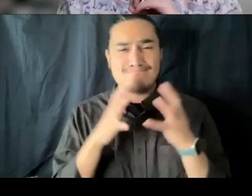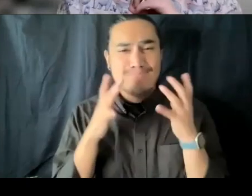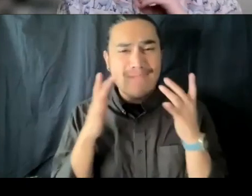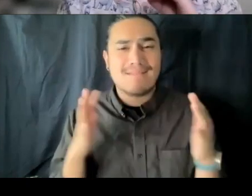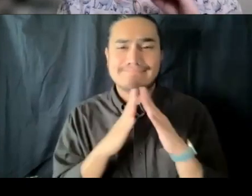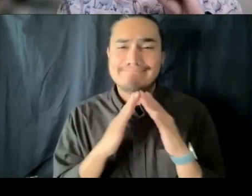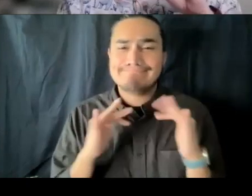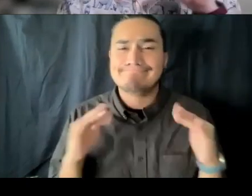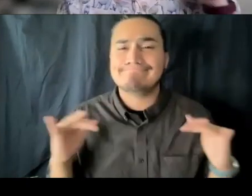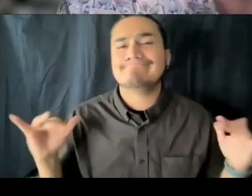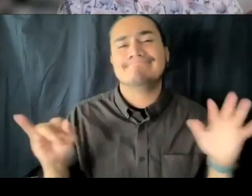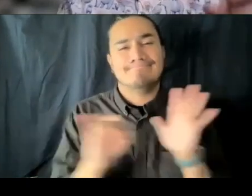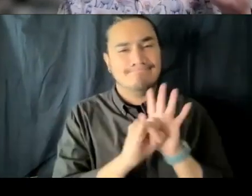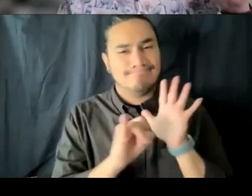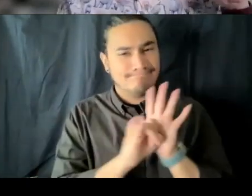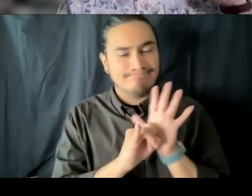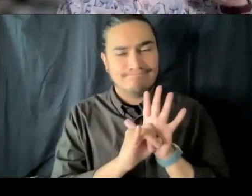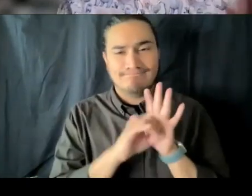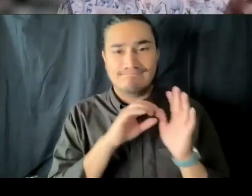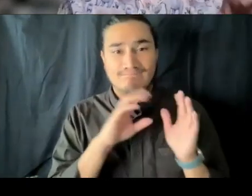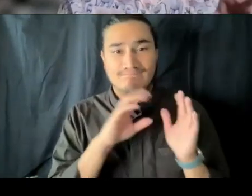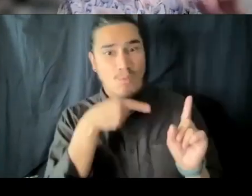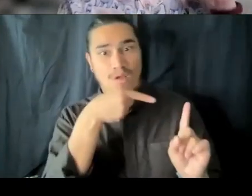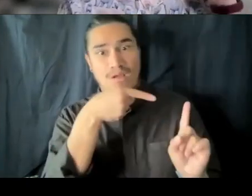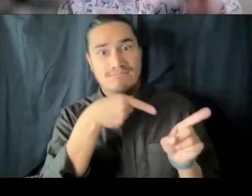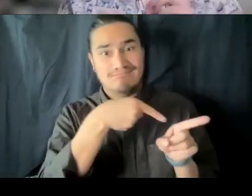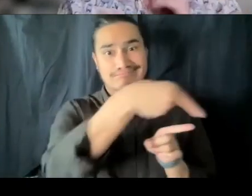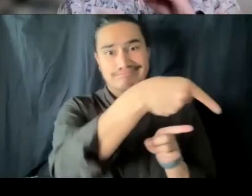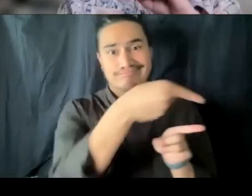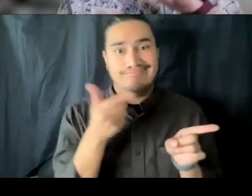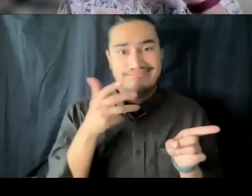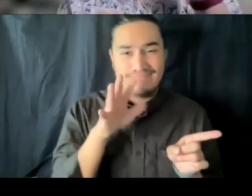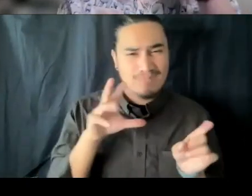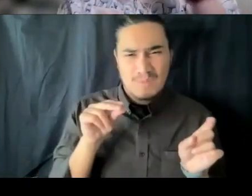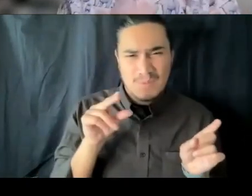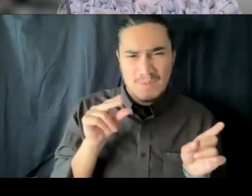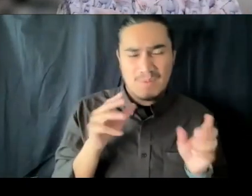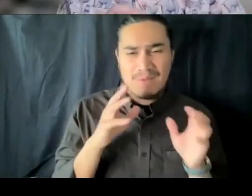So we're not just experiencing life as a trans person.